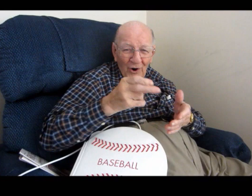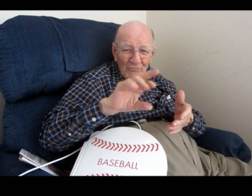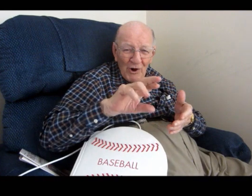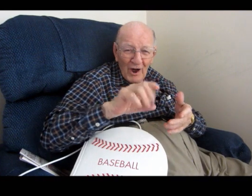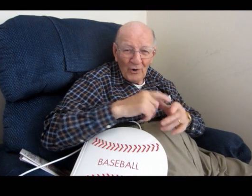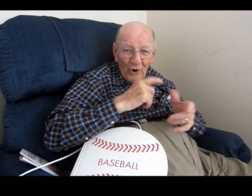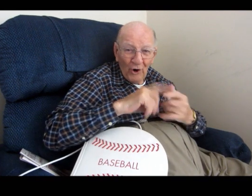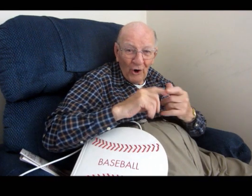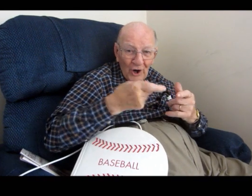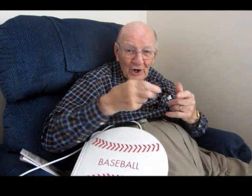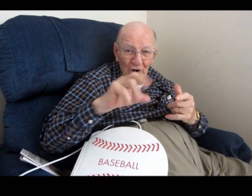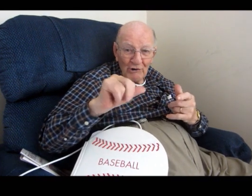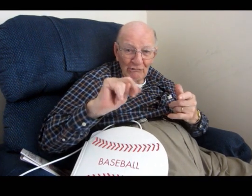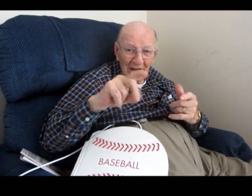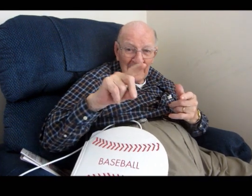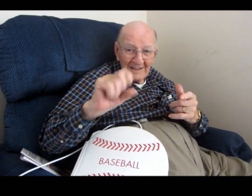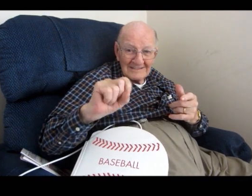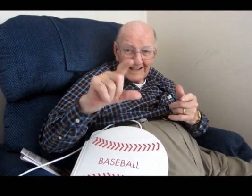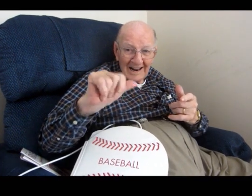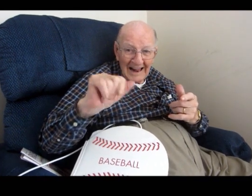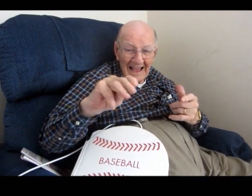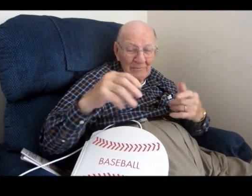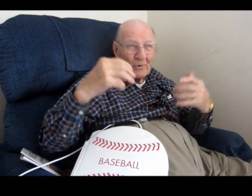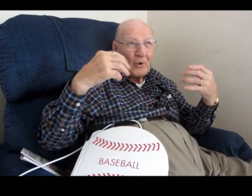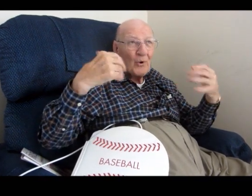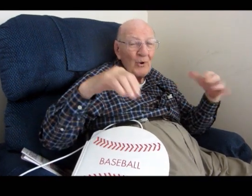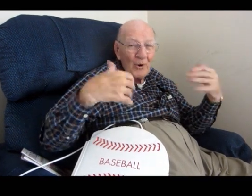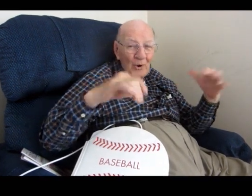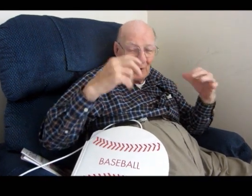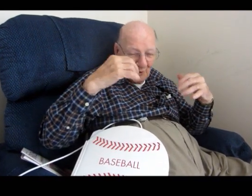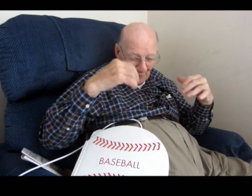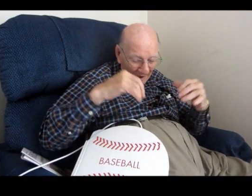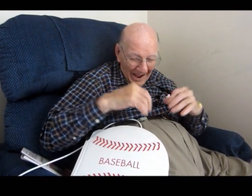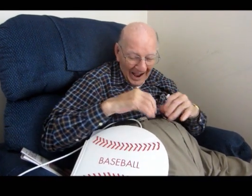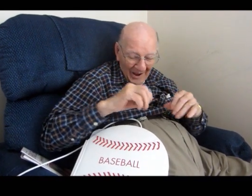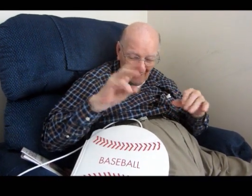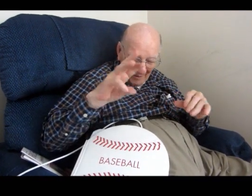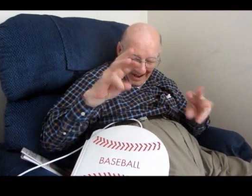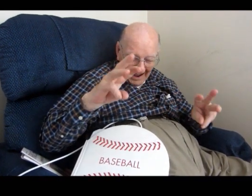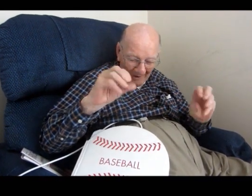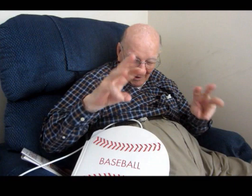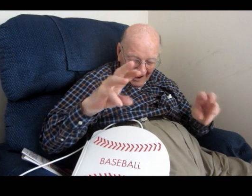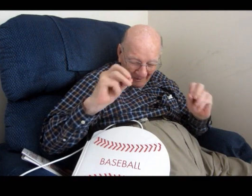A home run or a grand slam - WOW. Wow wow!